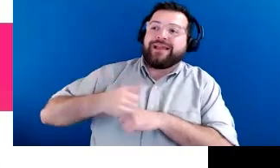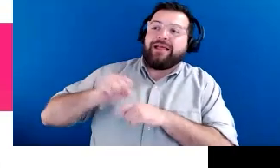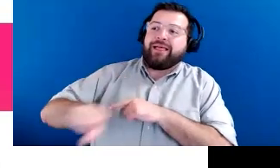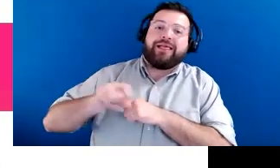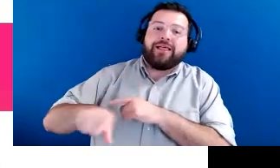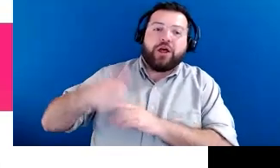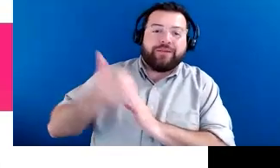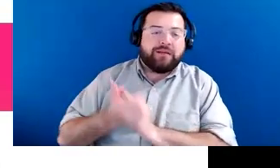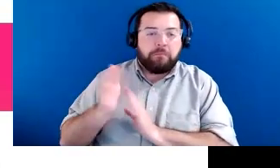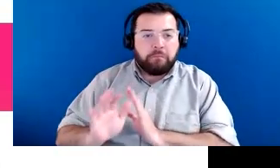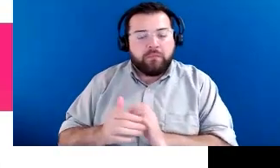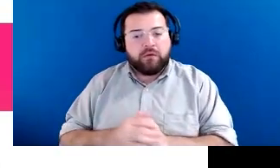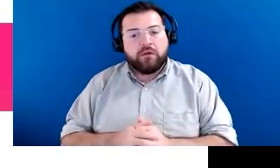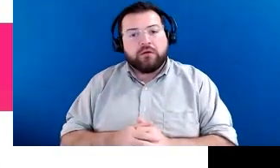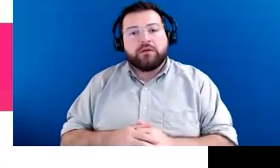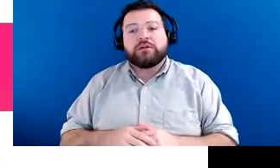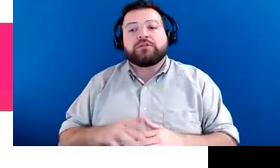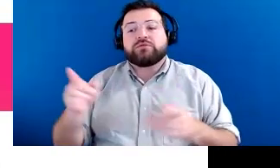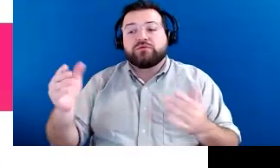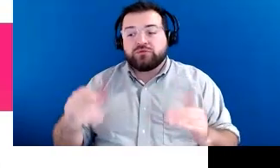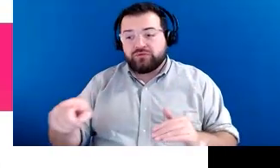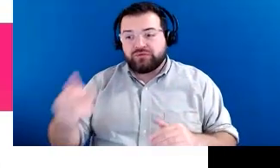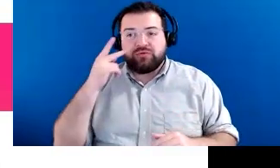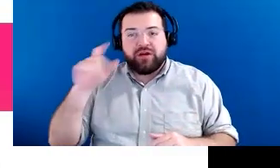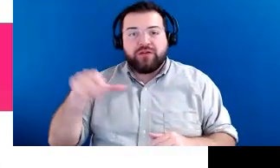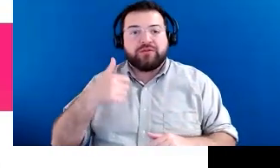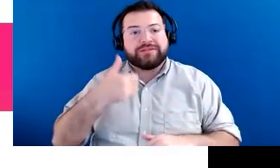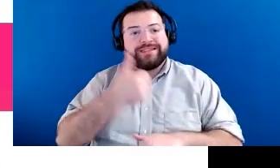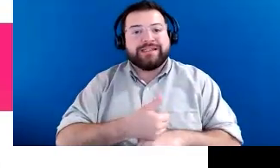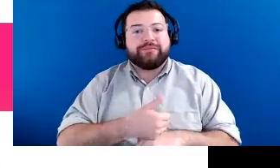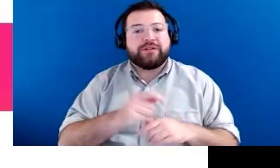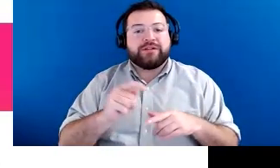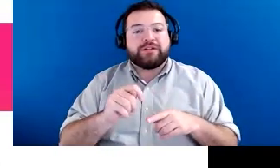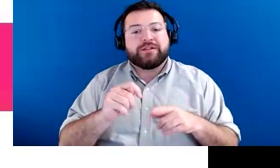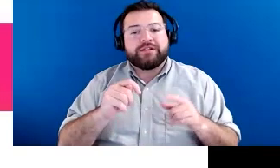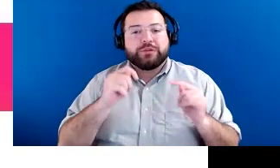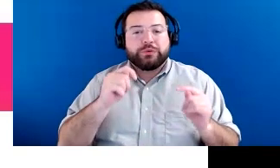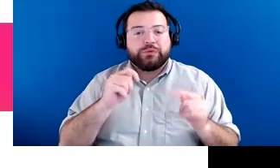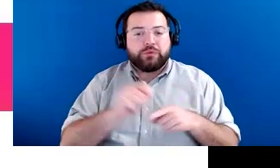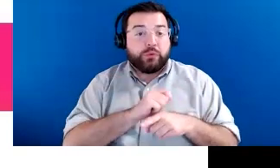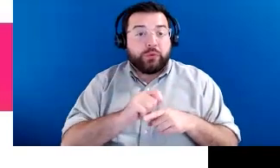So making a tutorial video about your class before it starts, you know, it's not RSI but of course, of course you should.